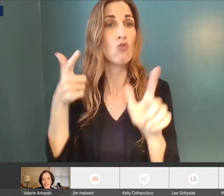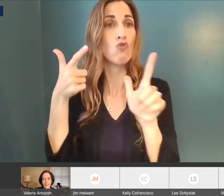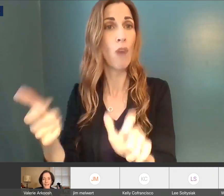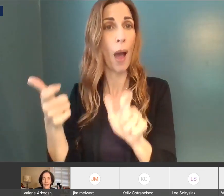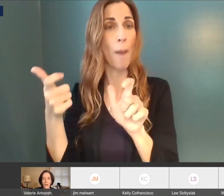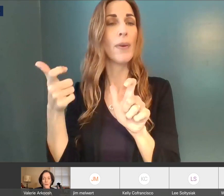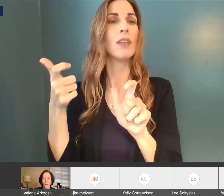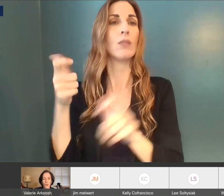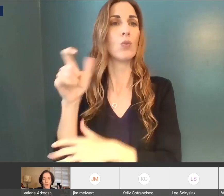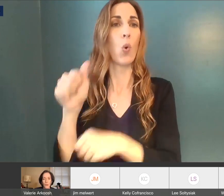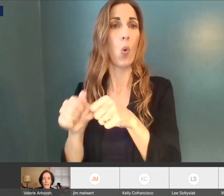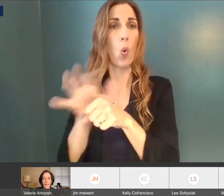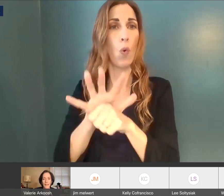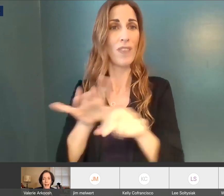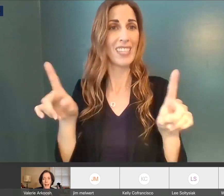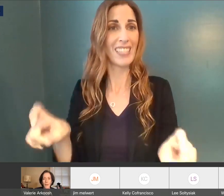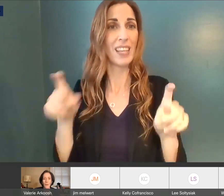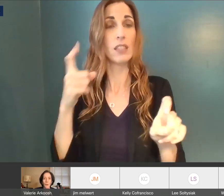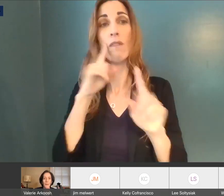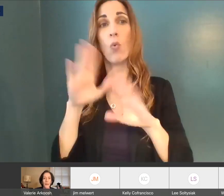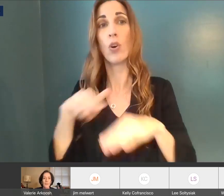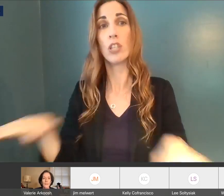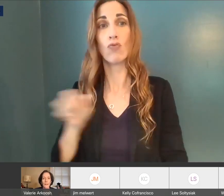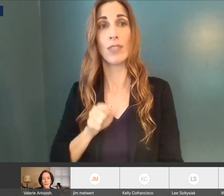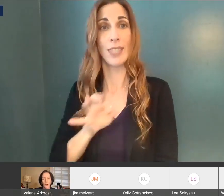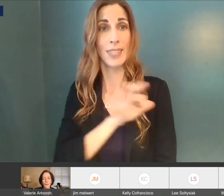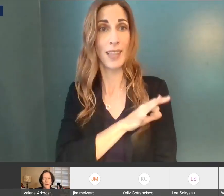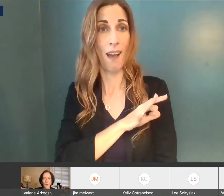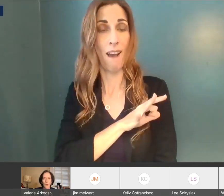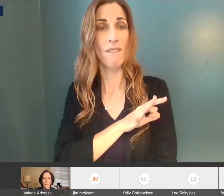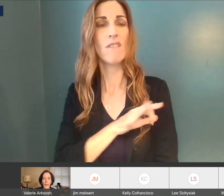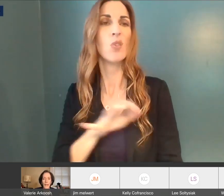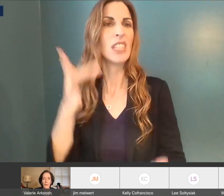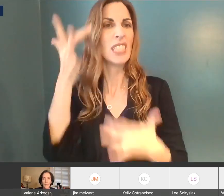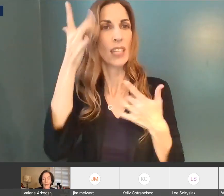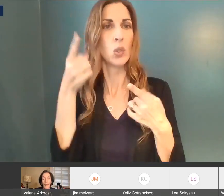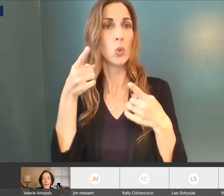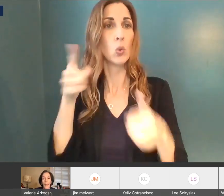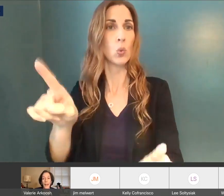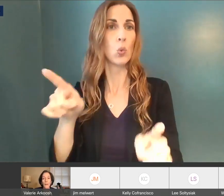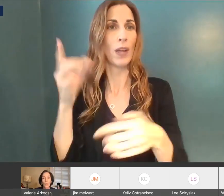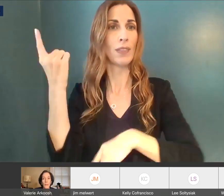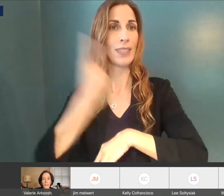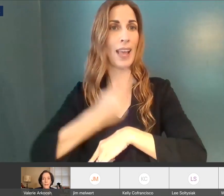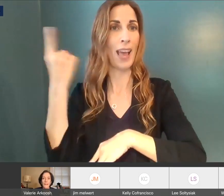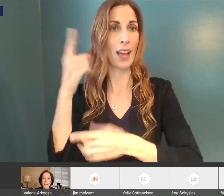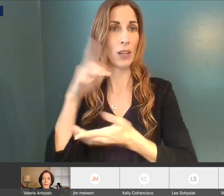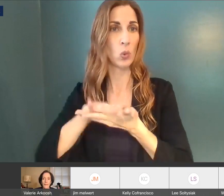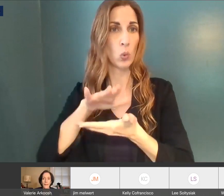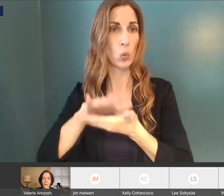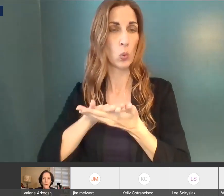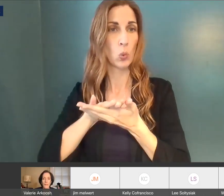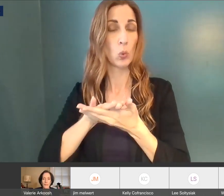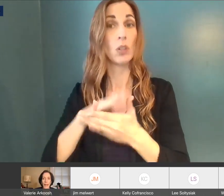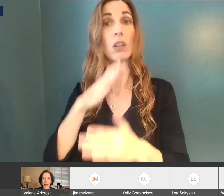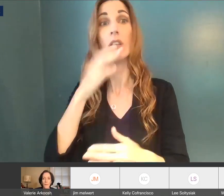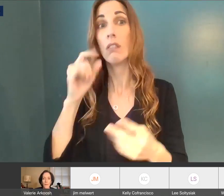testing for children and staff who become sick during the school day and weekly testing for staff